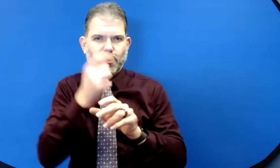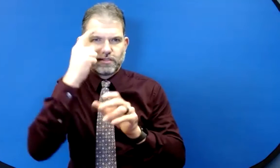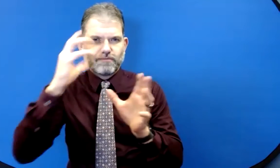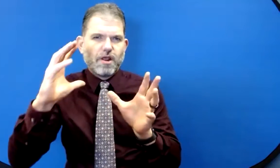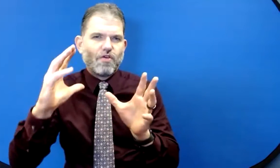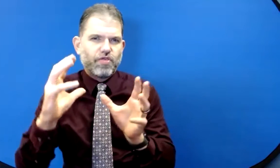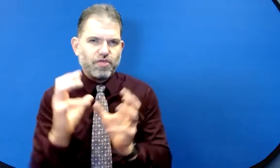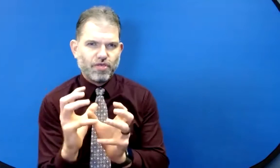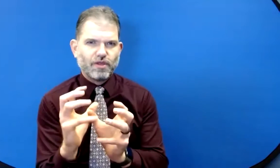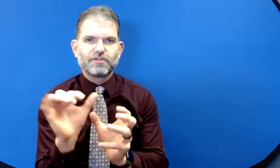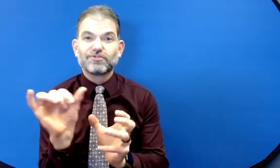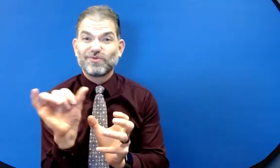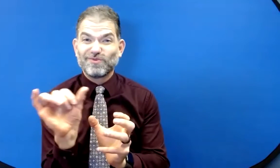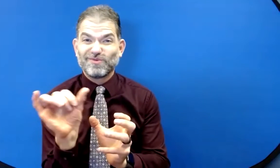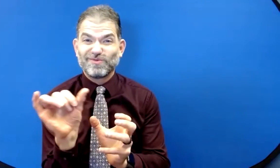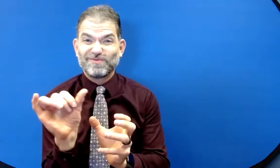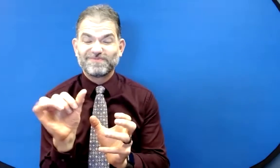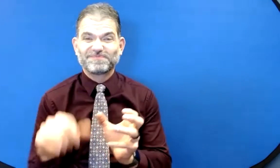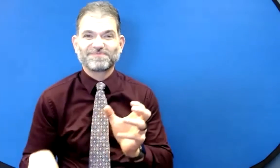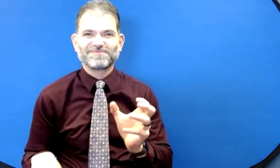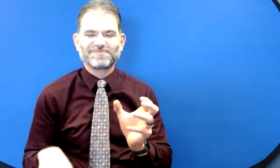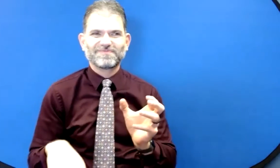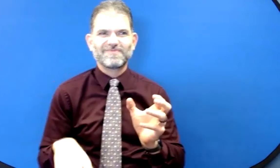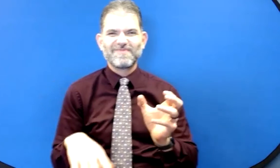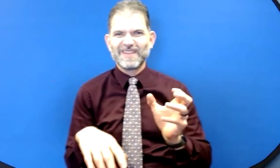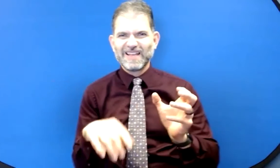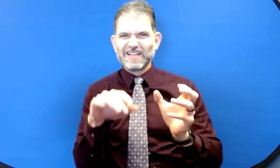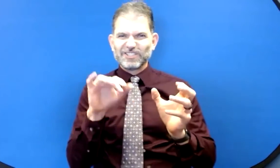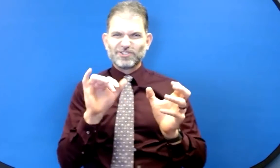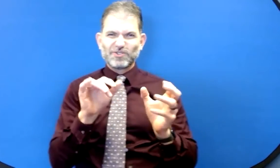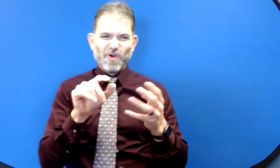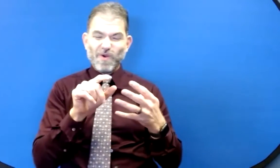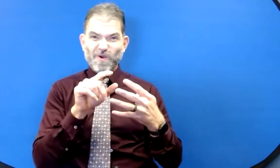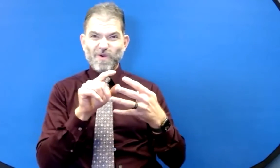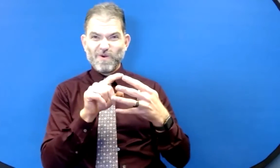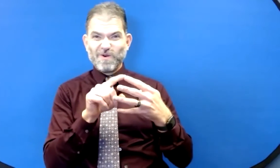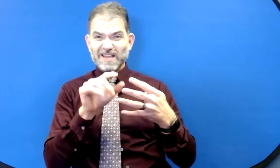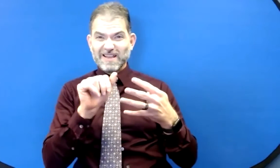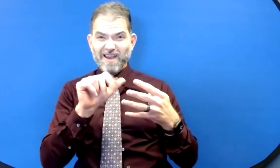ASL Interpreter: where these protons and here are these proteins that here ASL Interpreter: triples, so it shrinks.